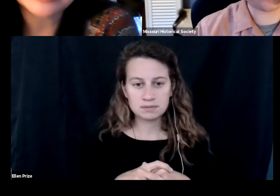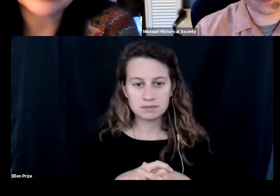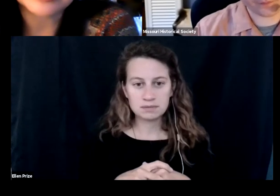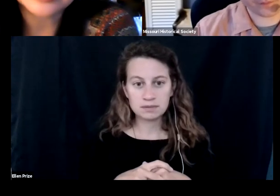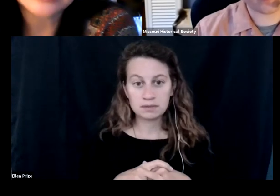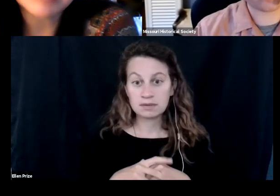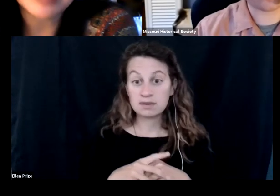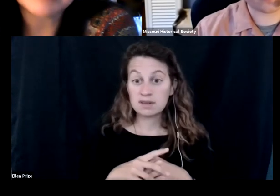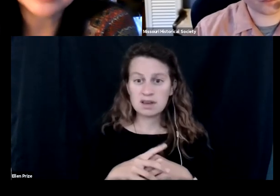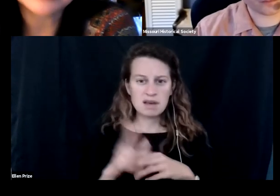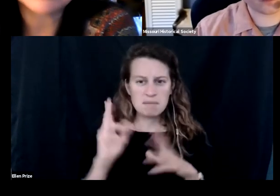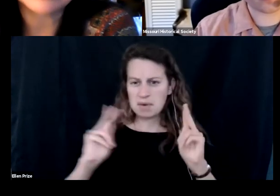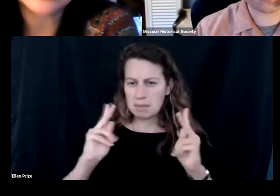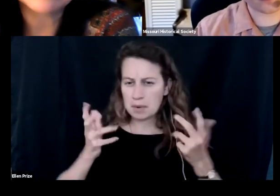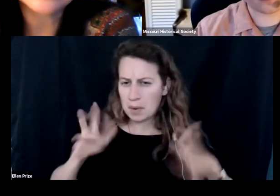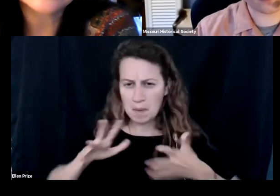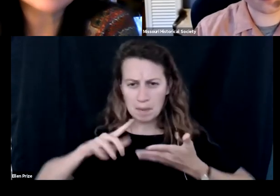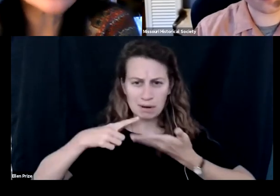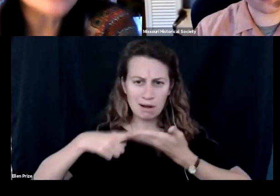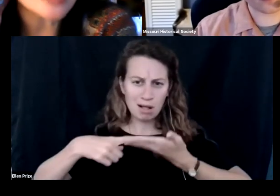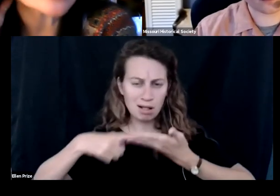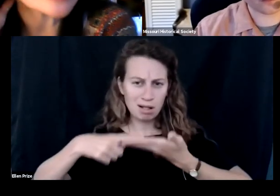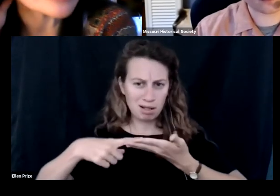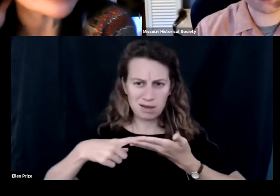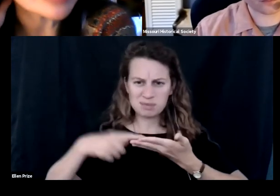didn't teach us any language. But when I went to college, I